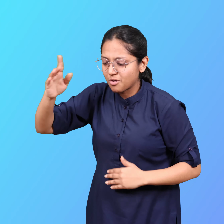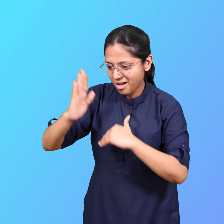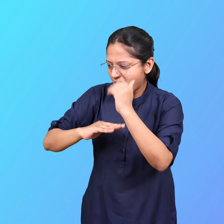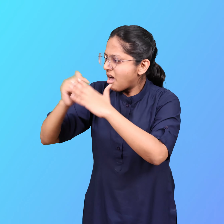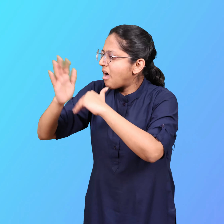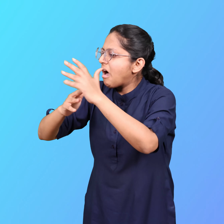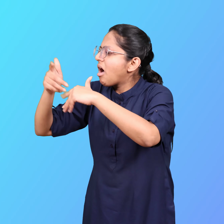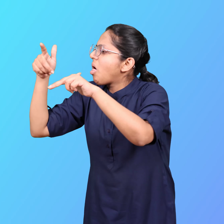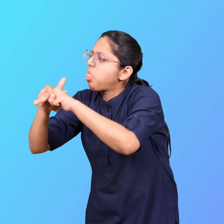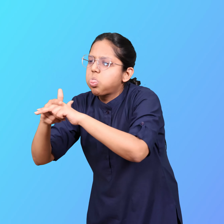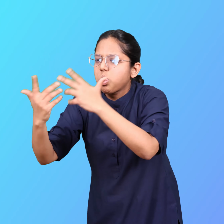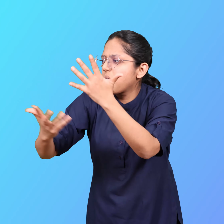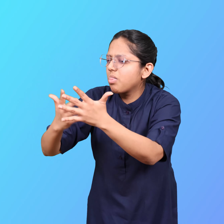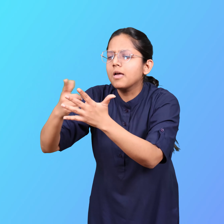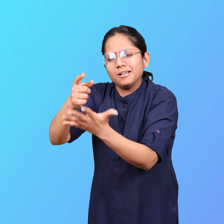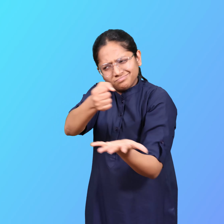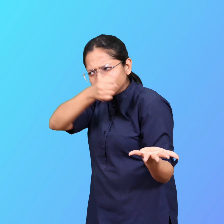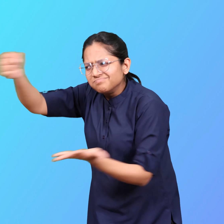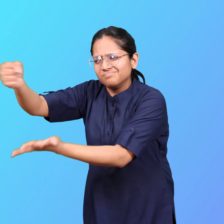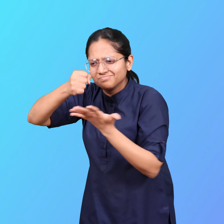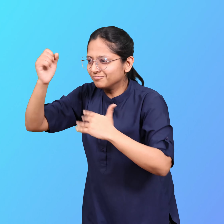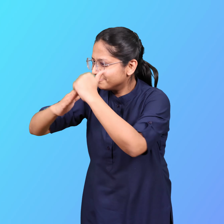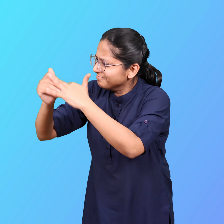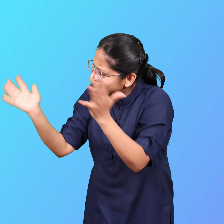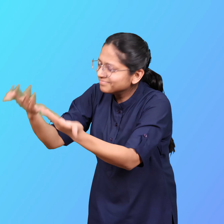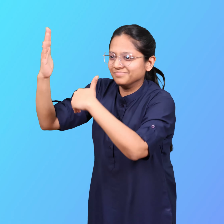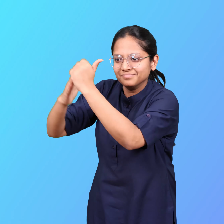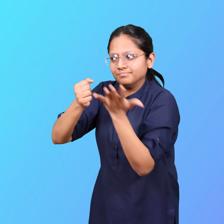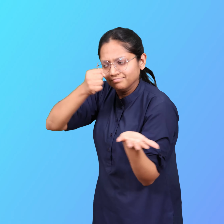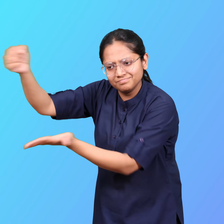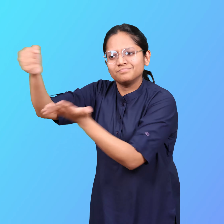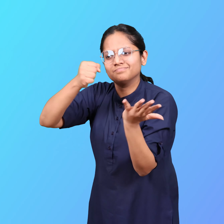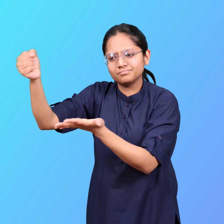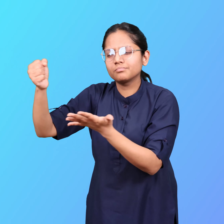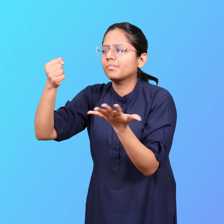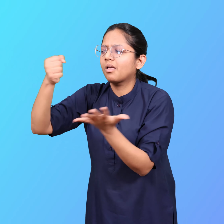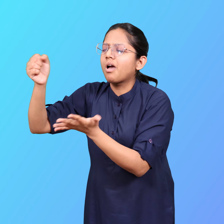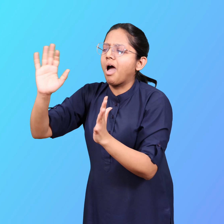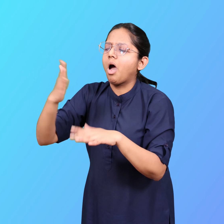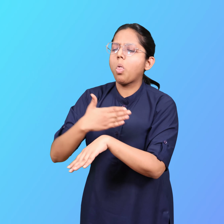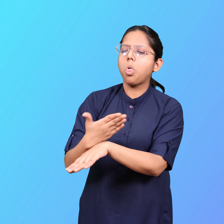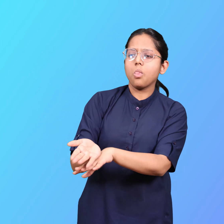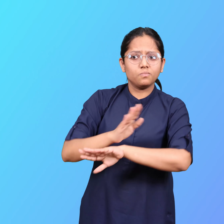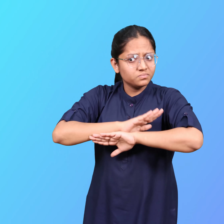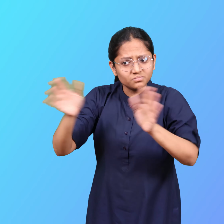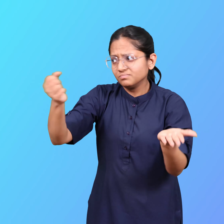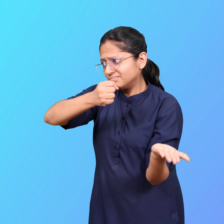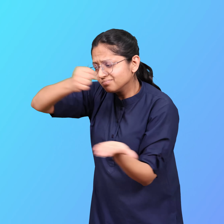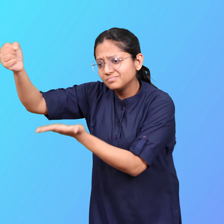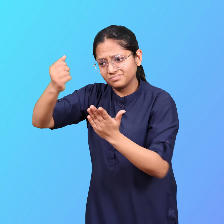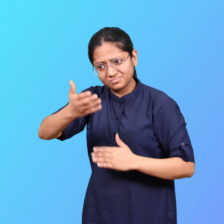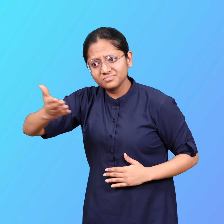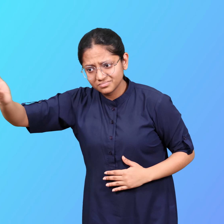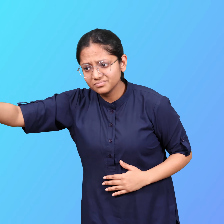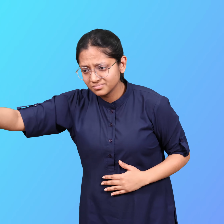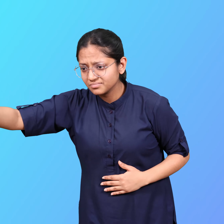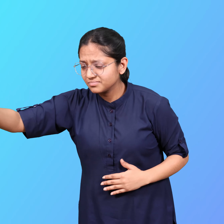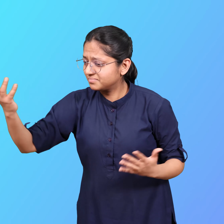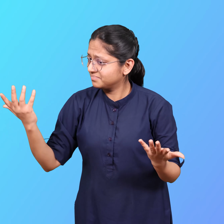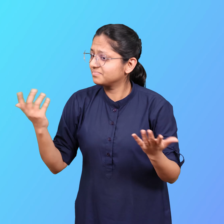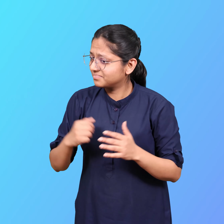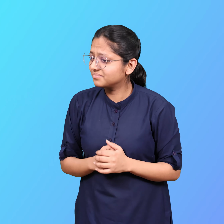Do these things quickly so that the work will not stop.